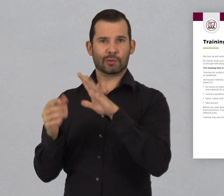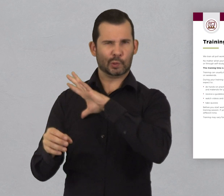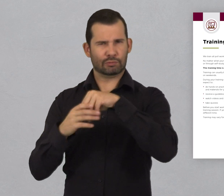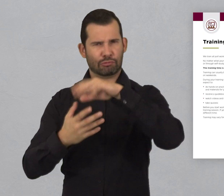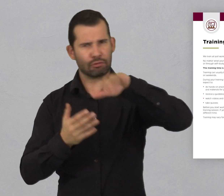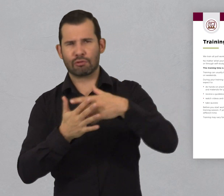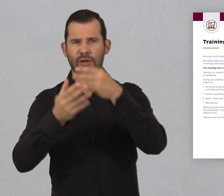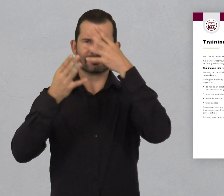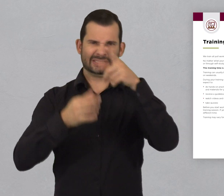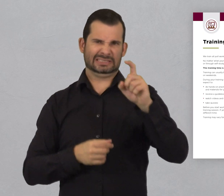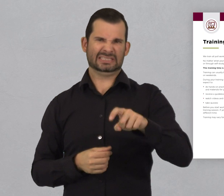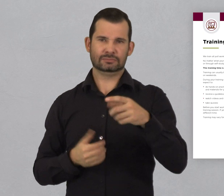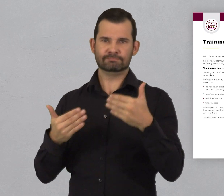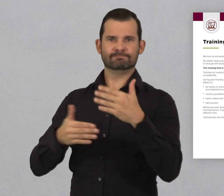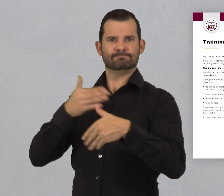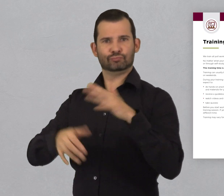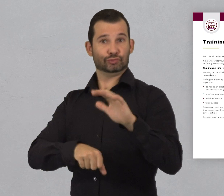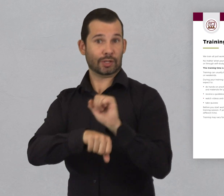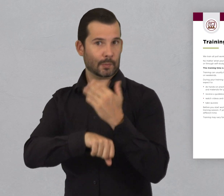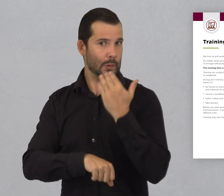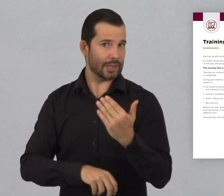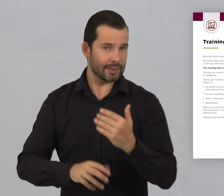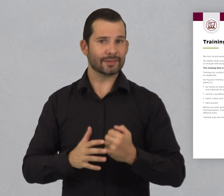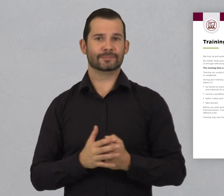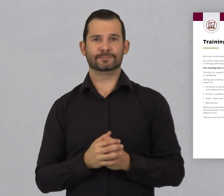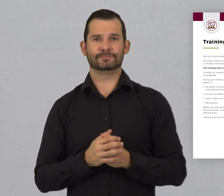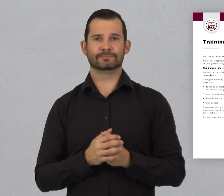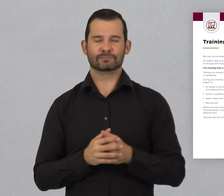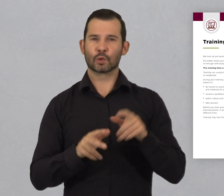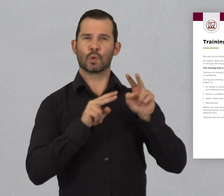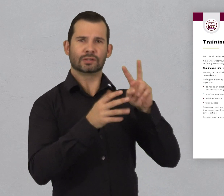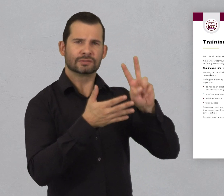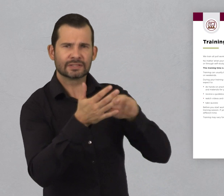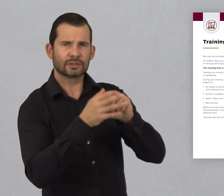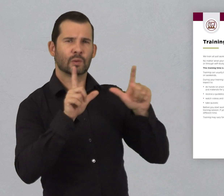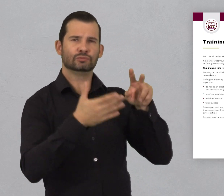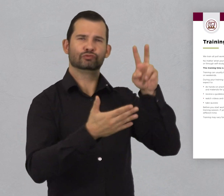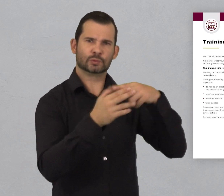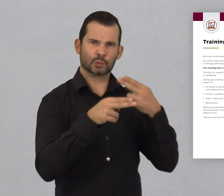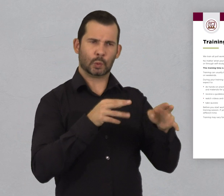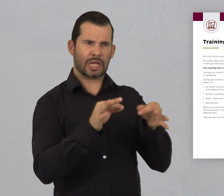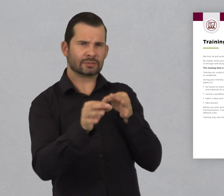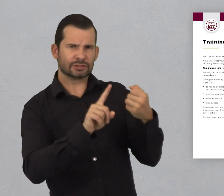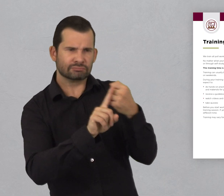the information you need to do your job well · watch videos and read short explanations